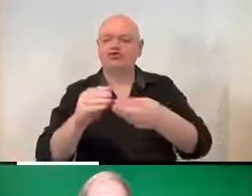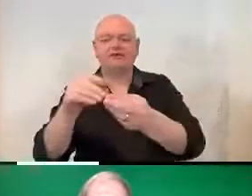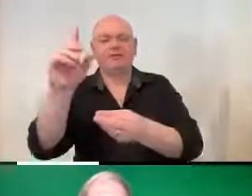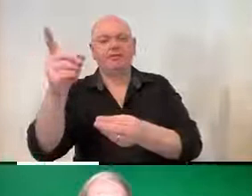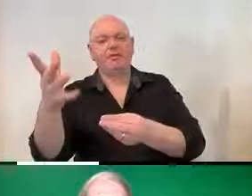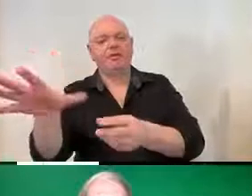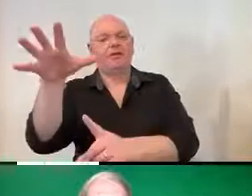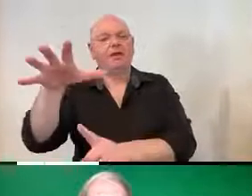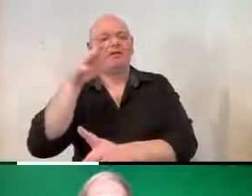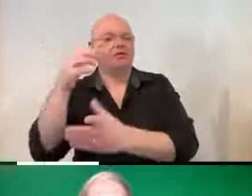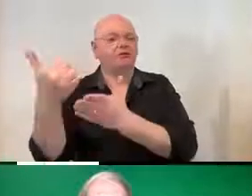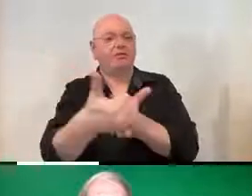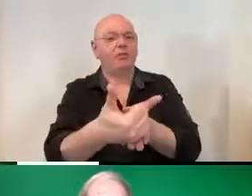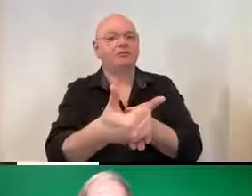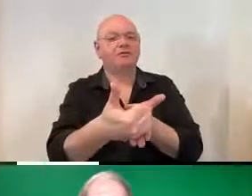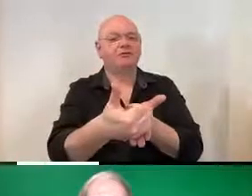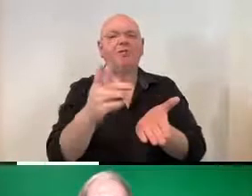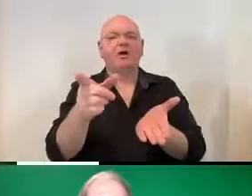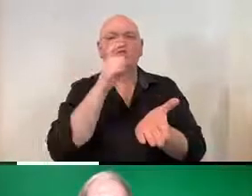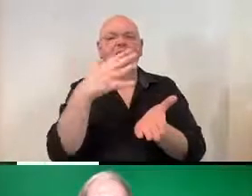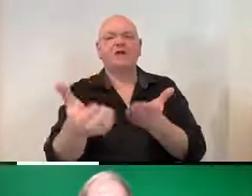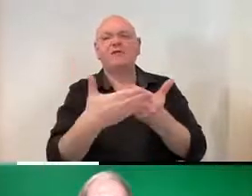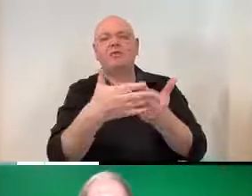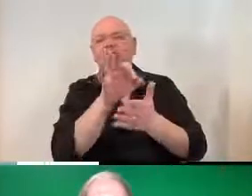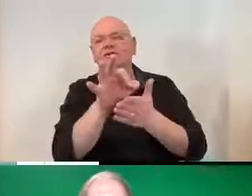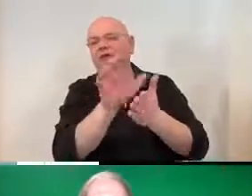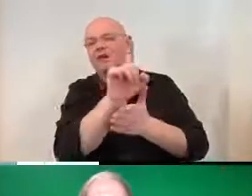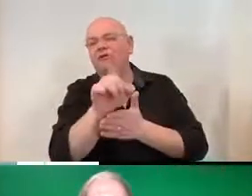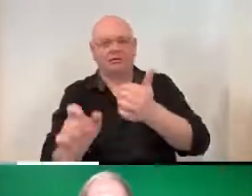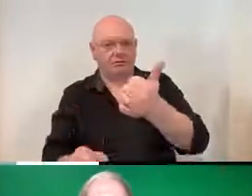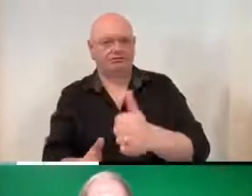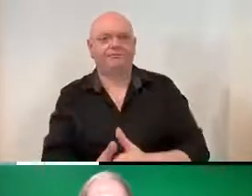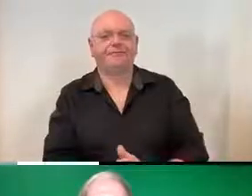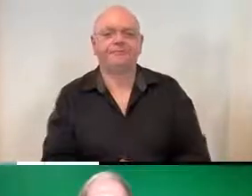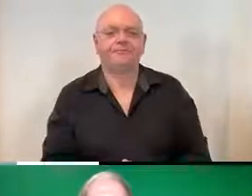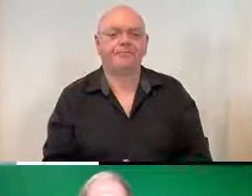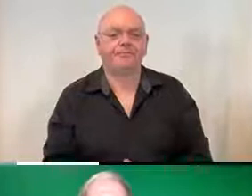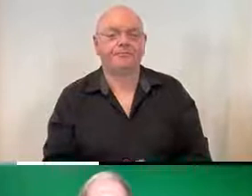I won't talk about this in great detail.